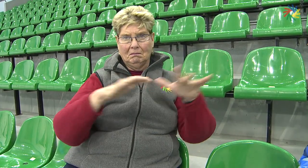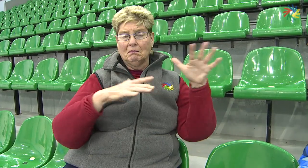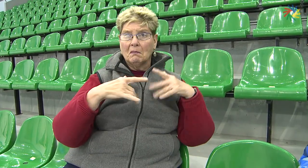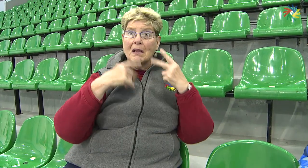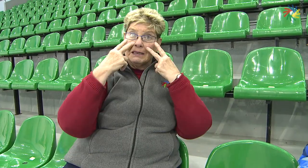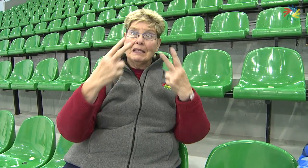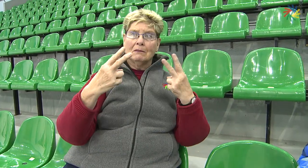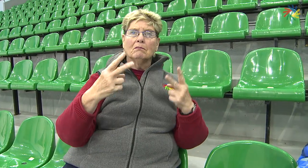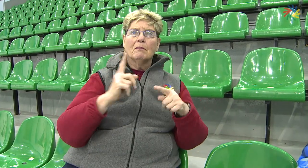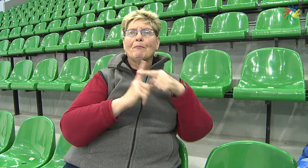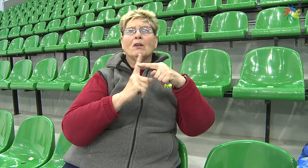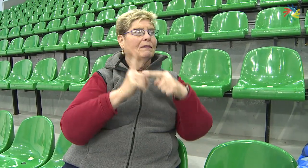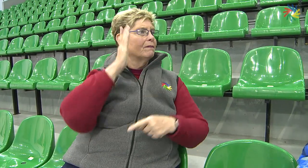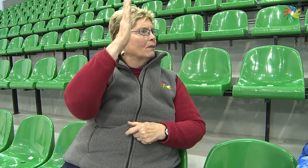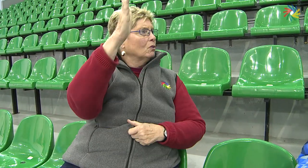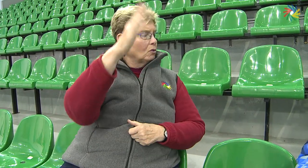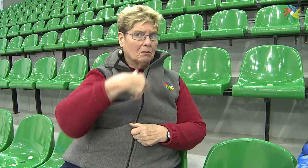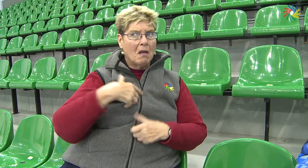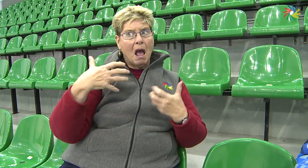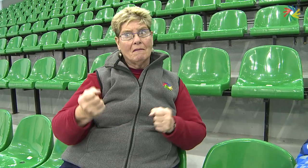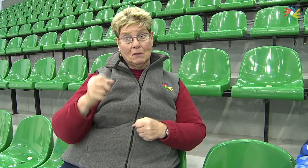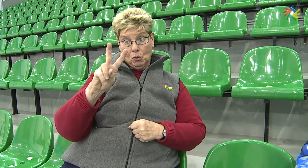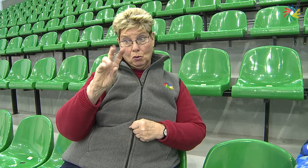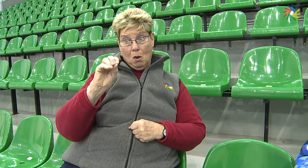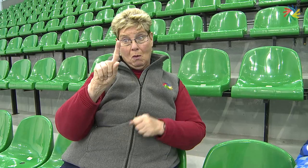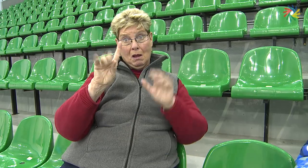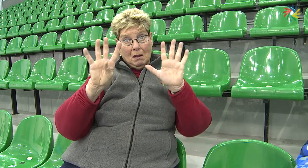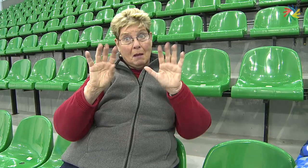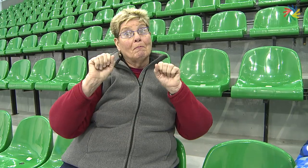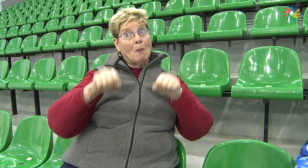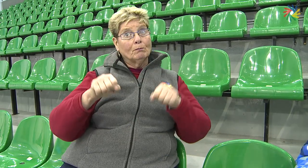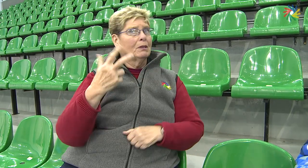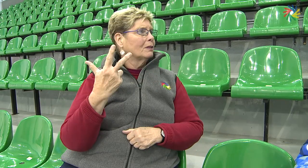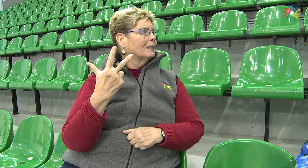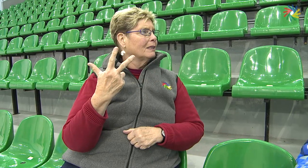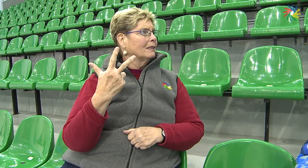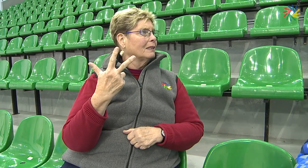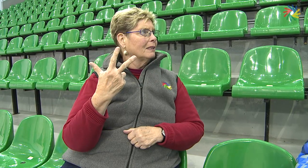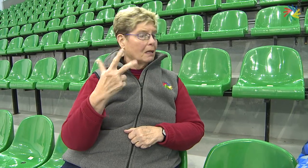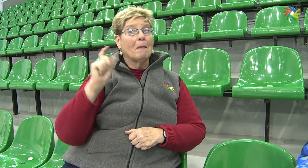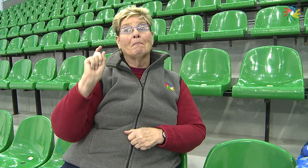the future is looking positive. I have three potential bidding countries who have expressed interest in hosting the 2019 Winter Deaflympics.